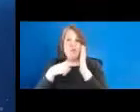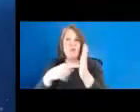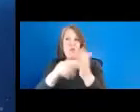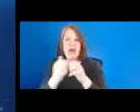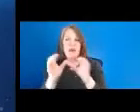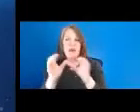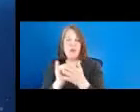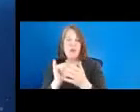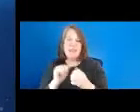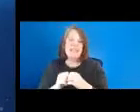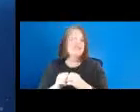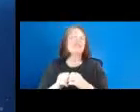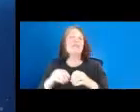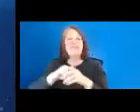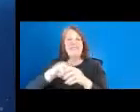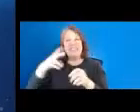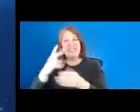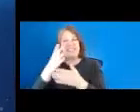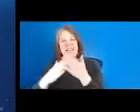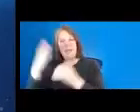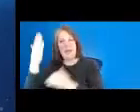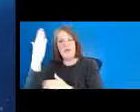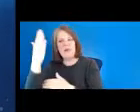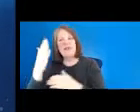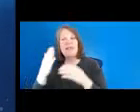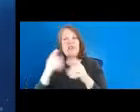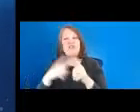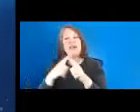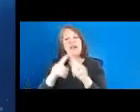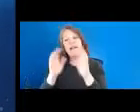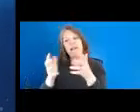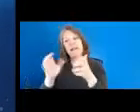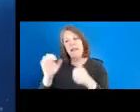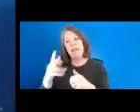second part of the presentation. 16:22:07 And then chat, which is the traditional